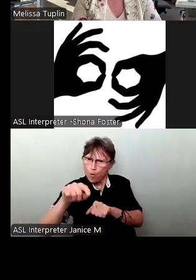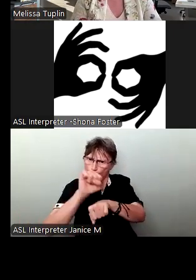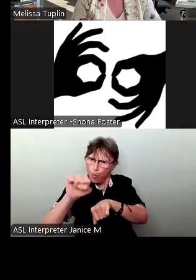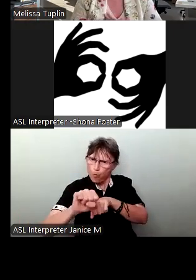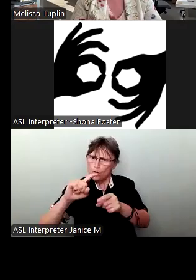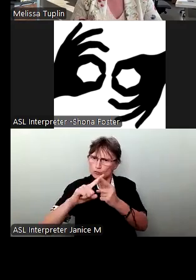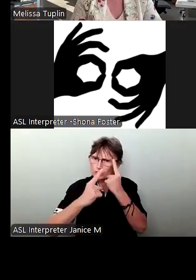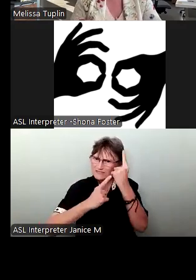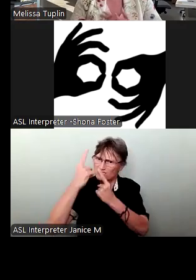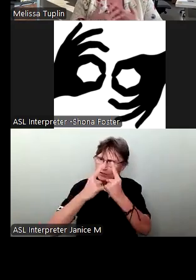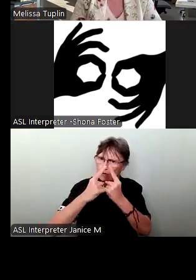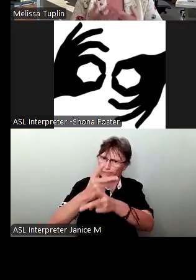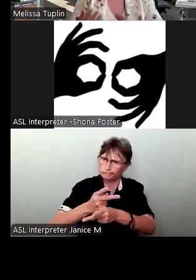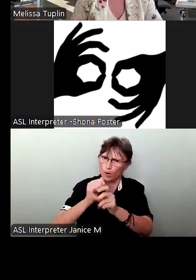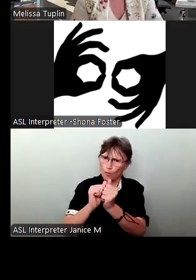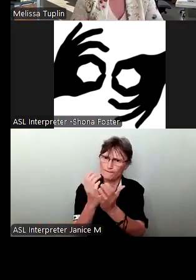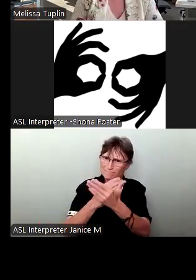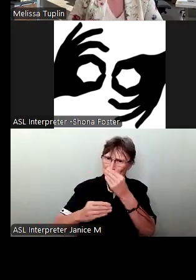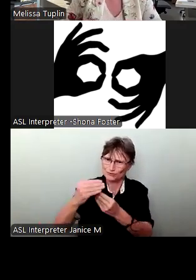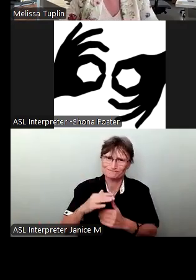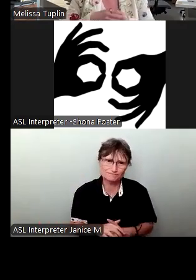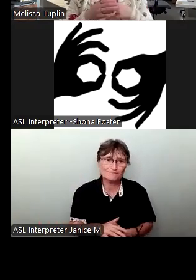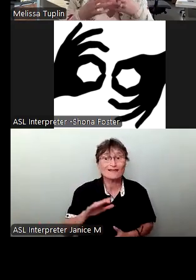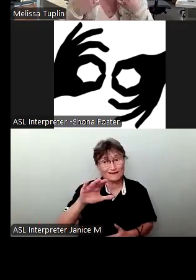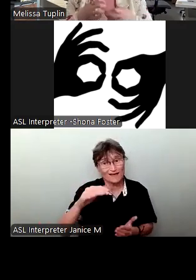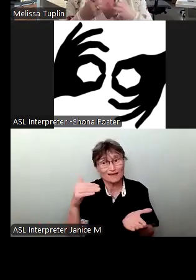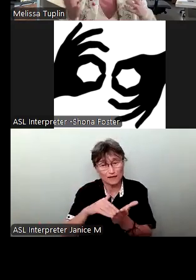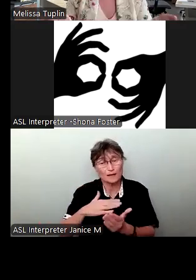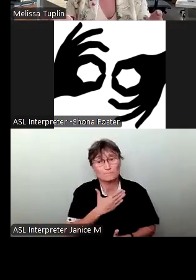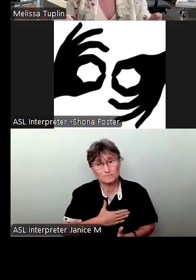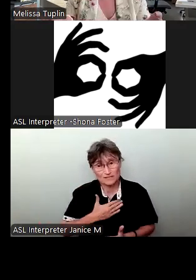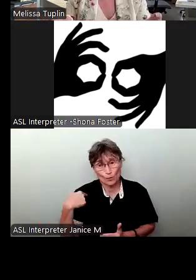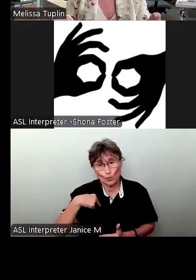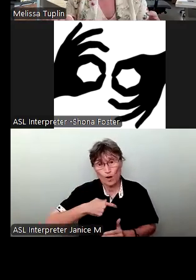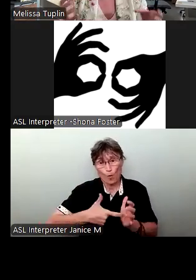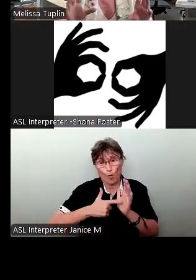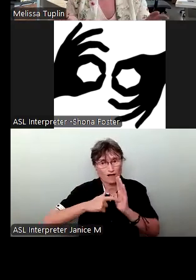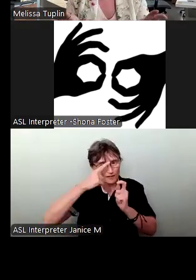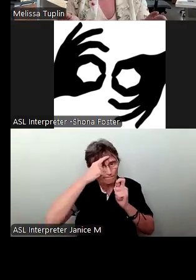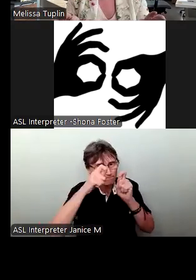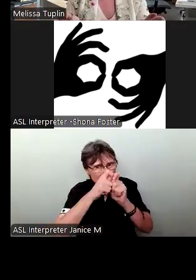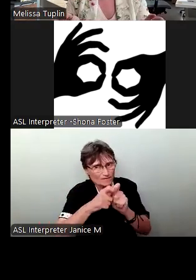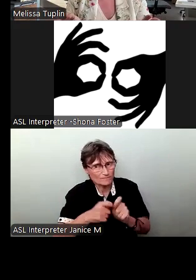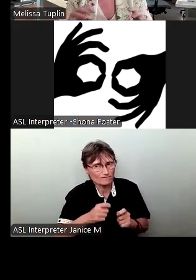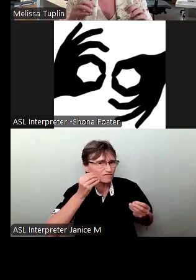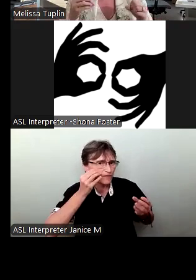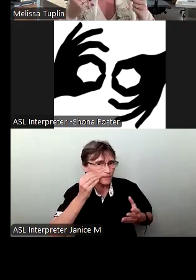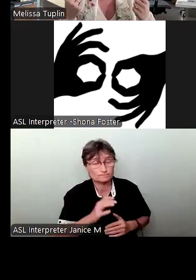you know what I'm going to say. Be specific. So in almost all of these sections in this application,